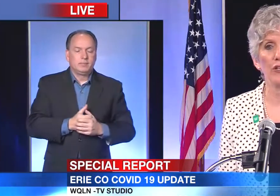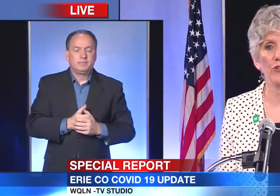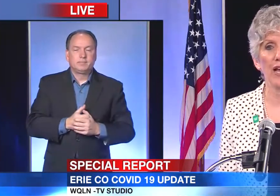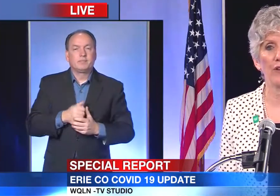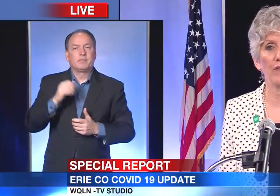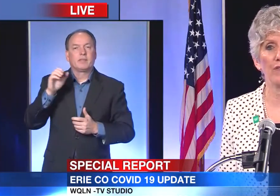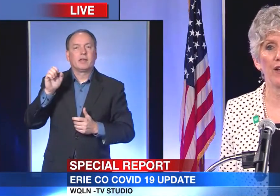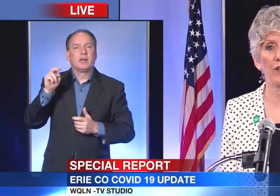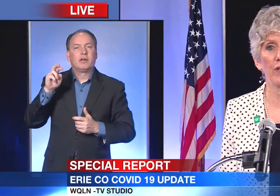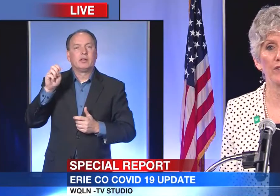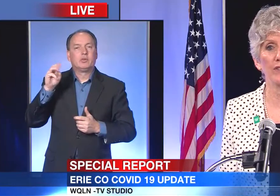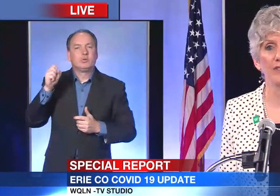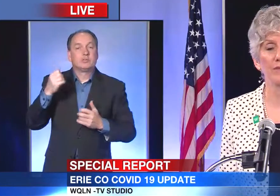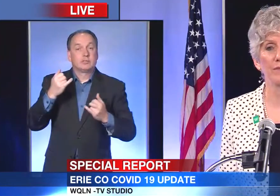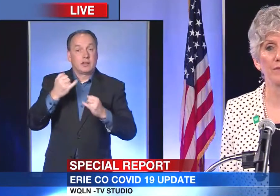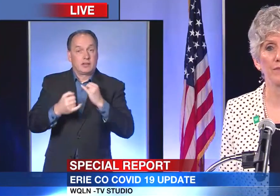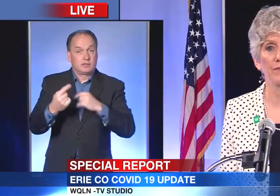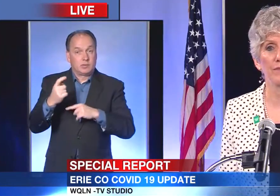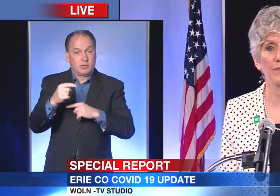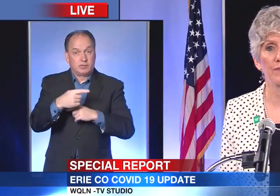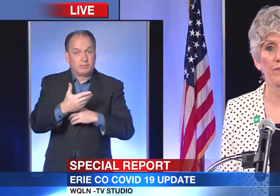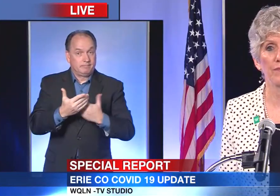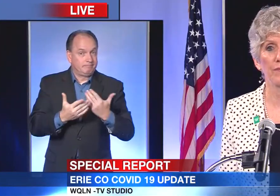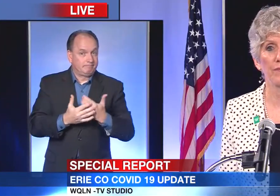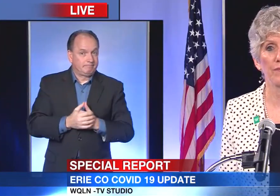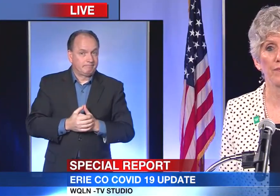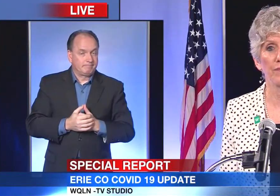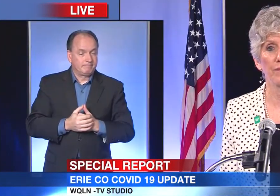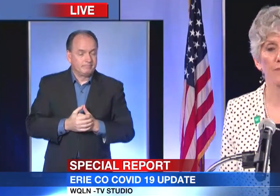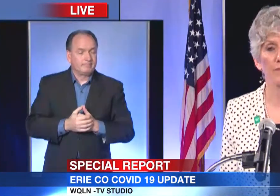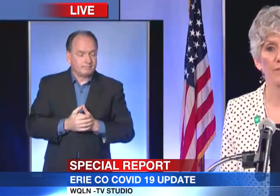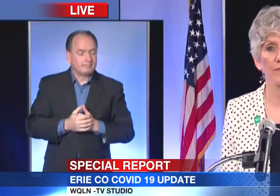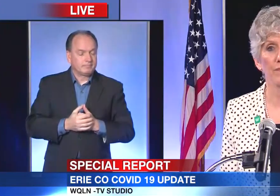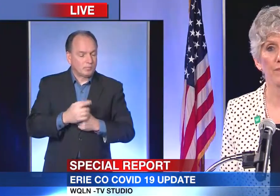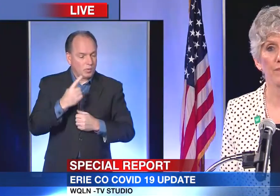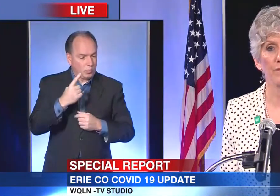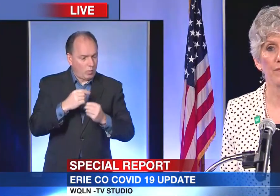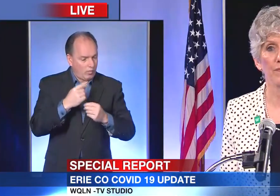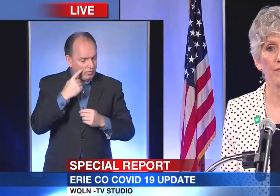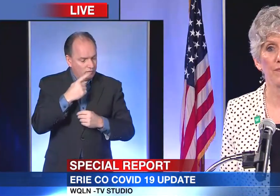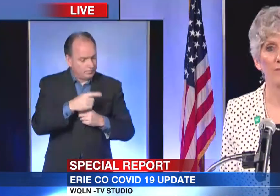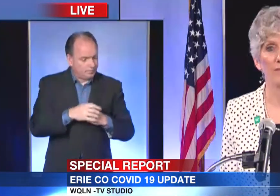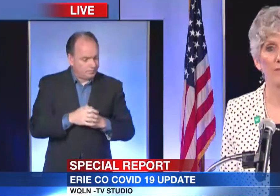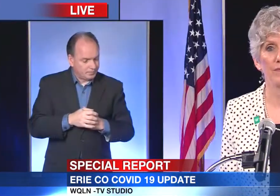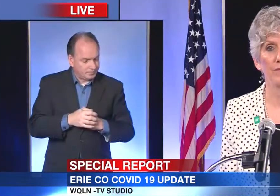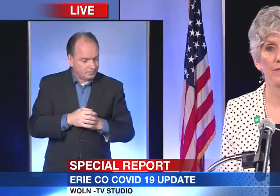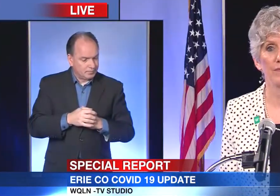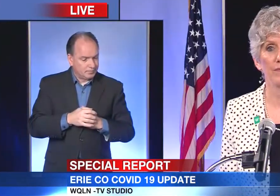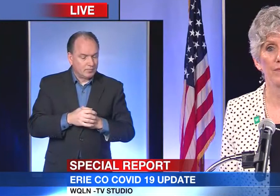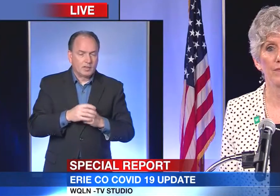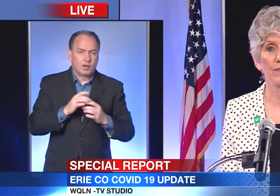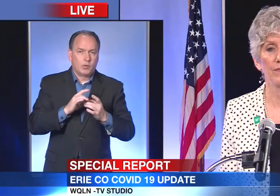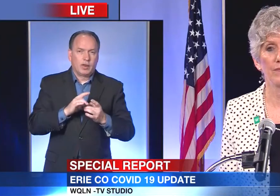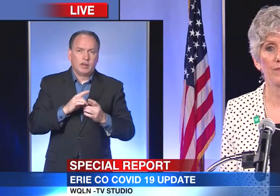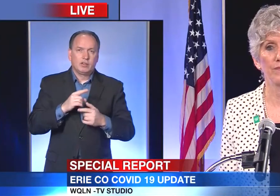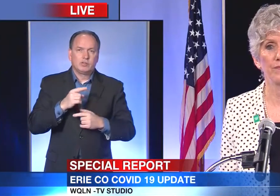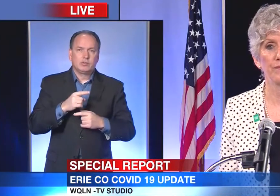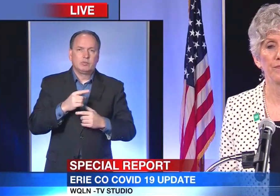QUESTIONS WE HAVE GOING FORWARD. THANK YOU. UH-HUH. ERIE NEWS NOW, DO YOU HAVE ANY FINAL QUESTIONS? I DO.